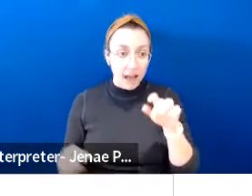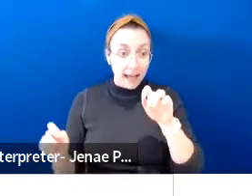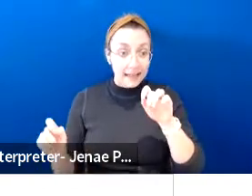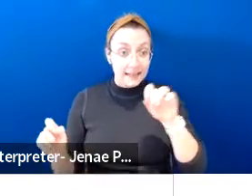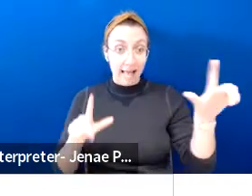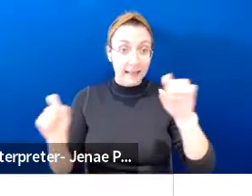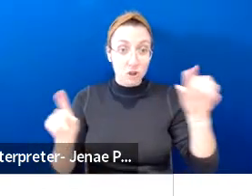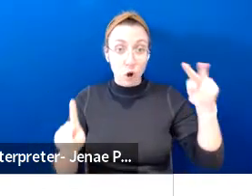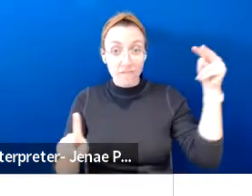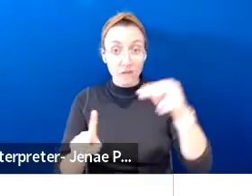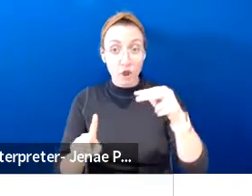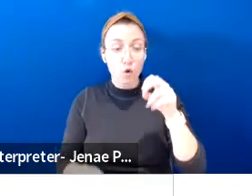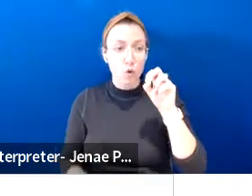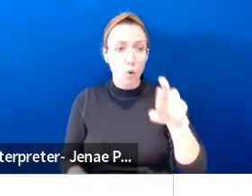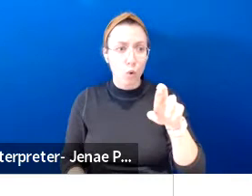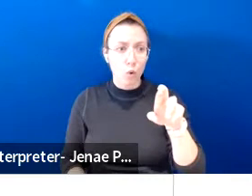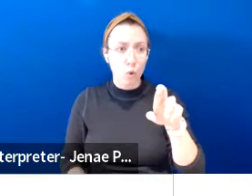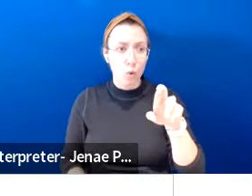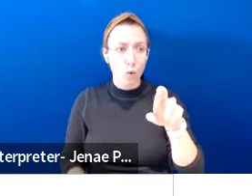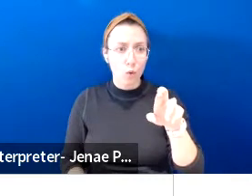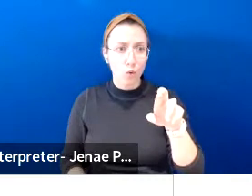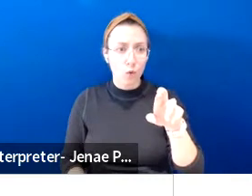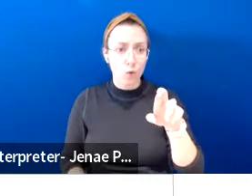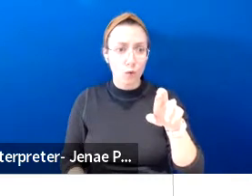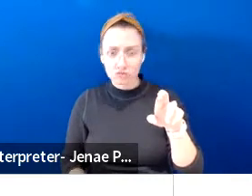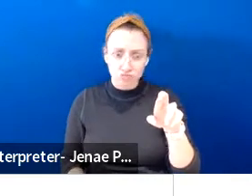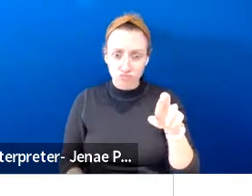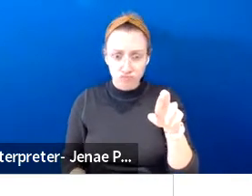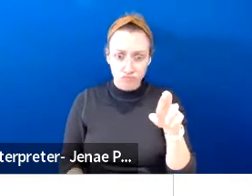or is it in